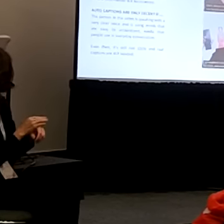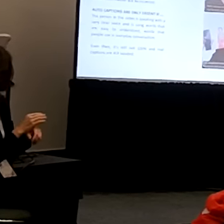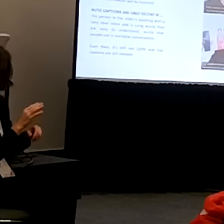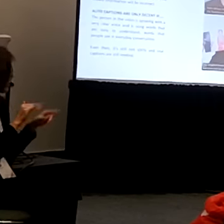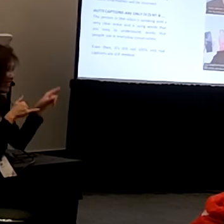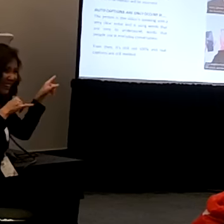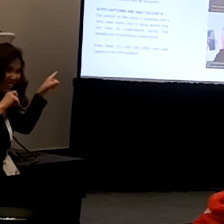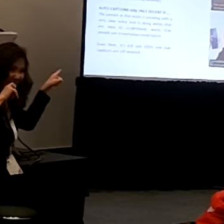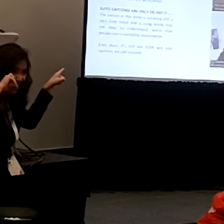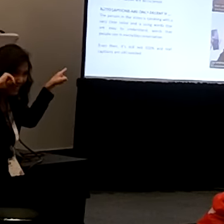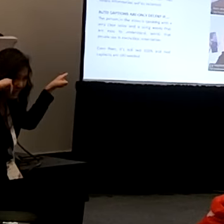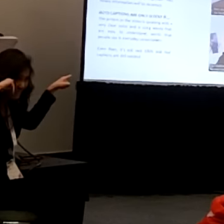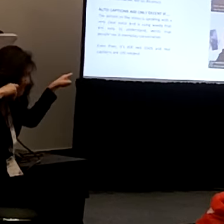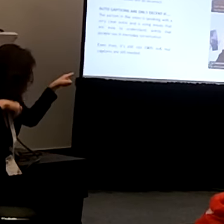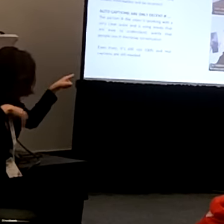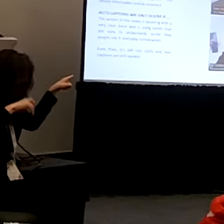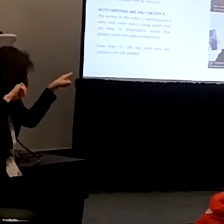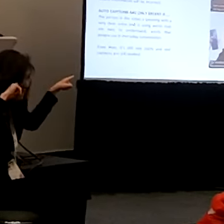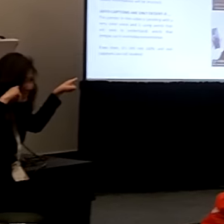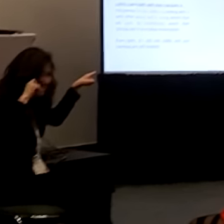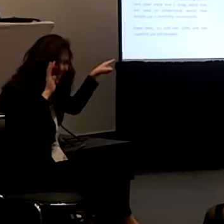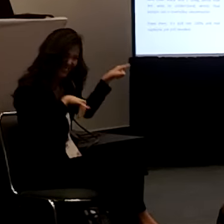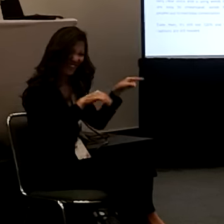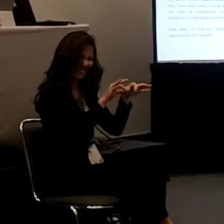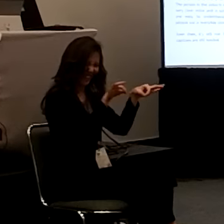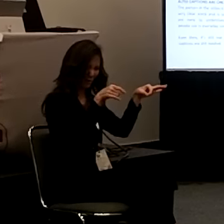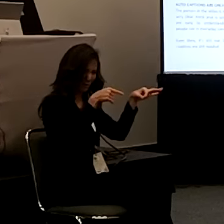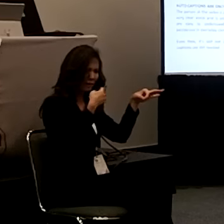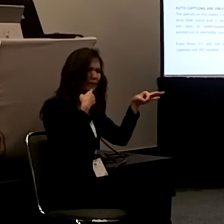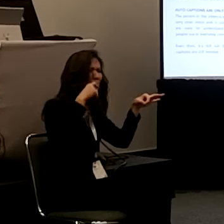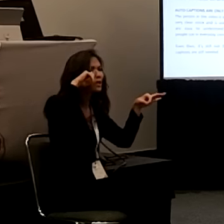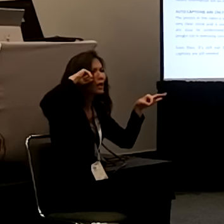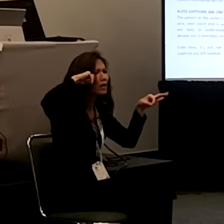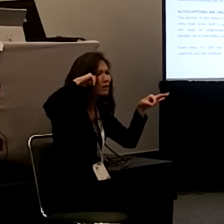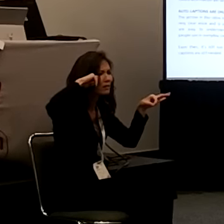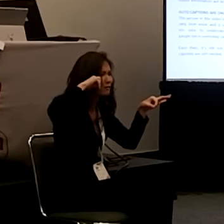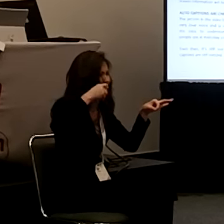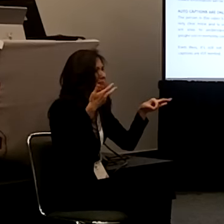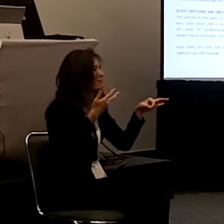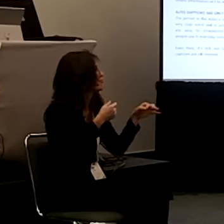Does that look like an onion to you? I'm sorry, Lilly. And she'll be talking about journaling.